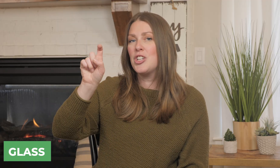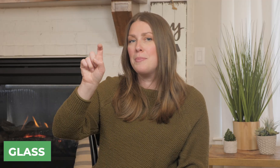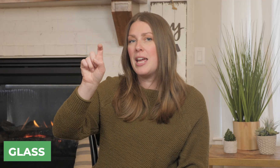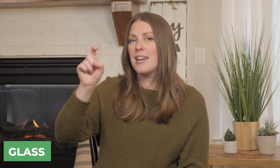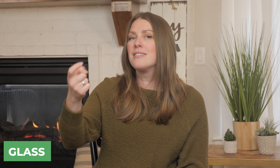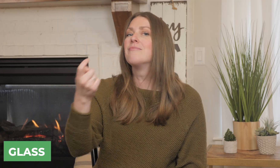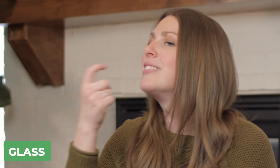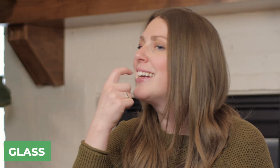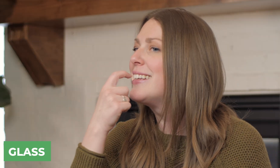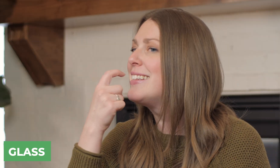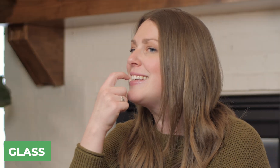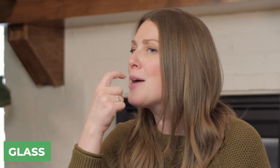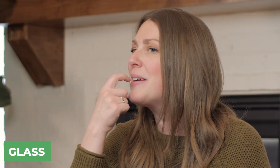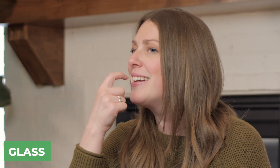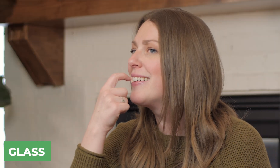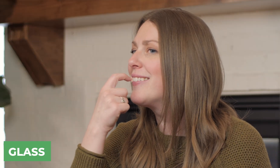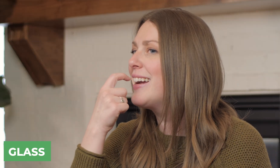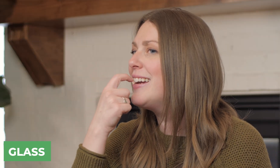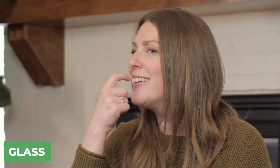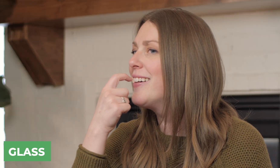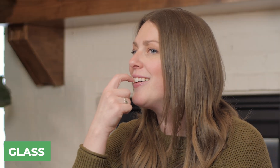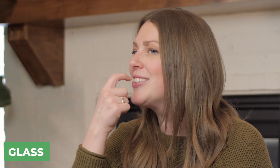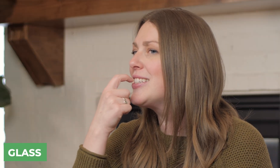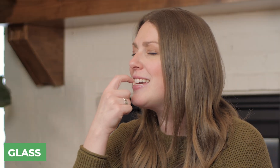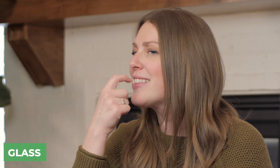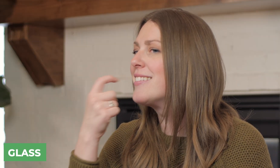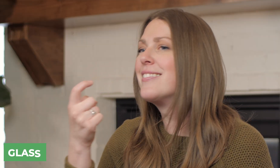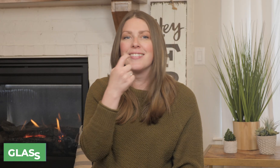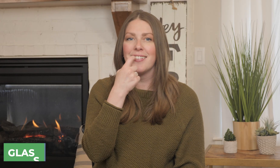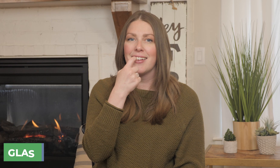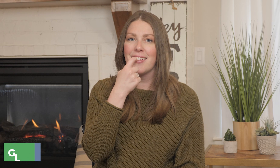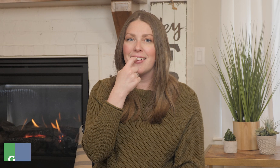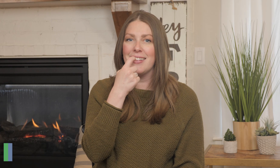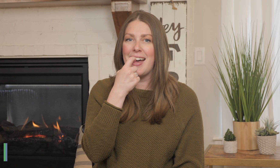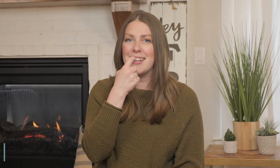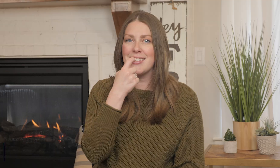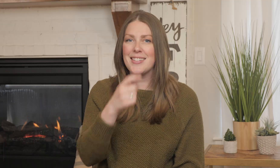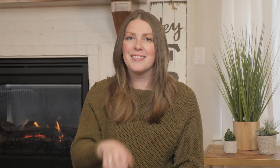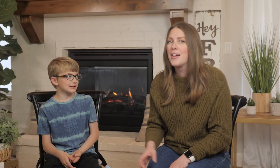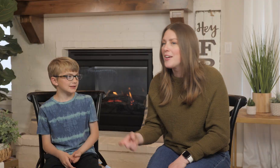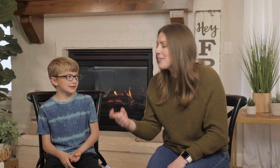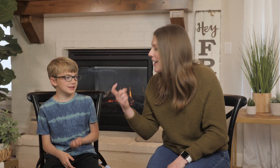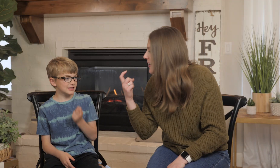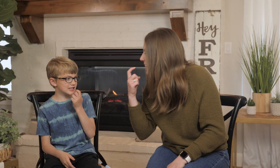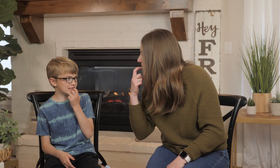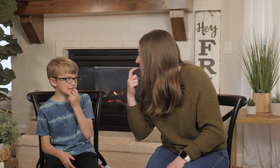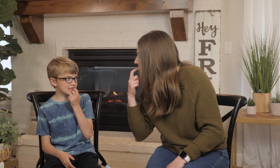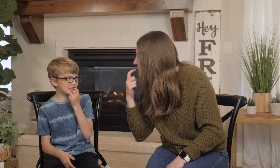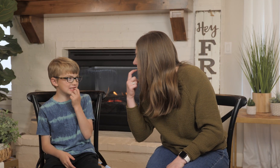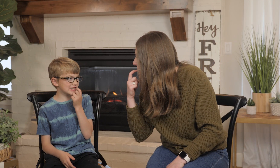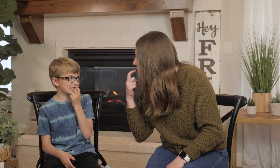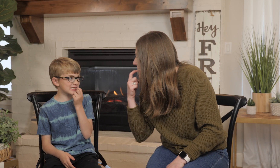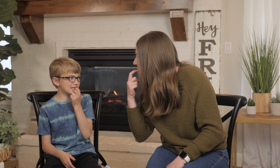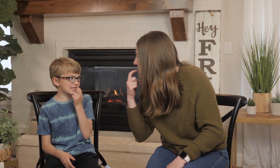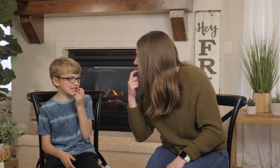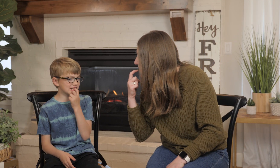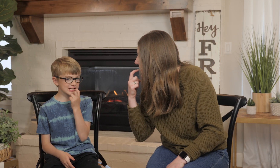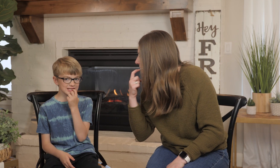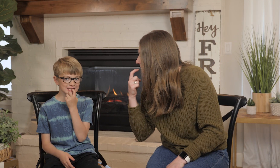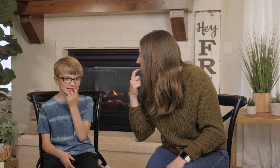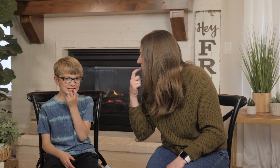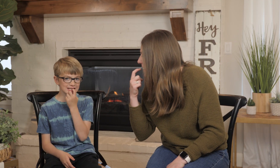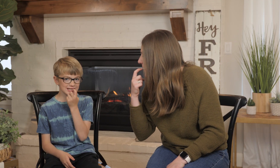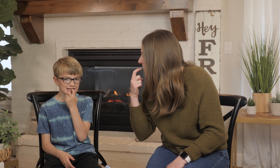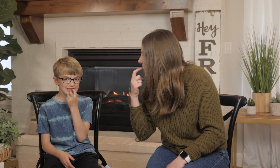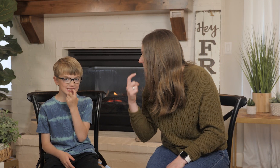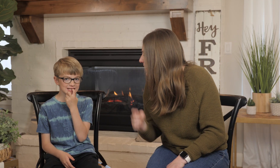X-shaped hand tapping right here on your teeth, glass. Okay can you do glass? Very good.